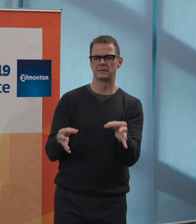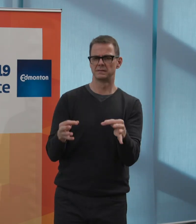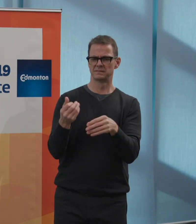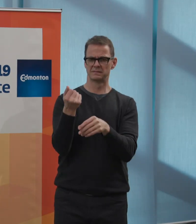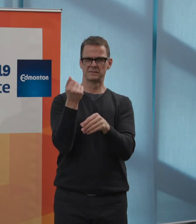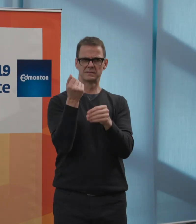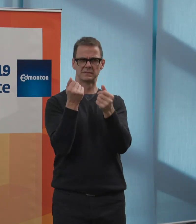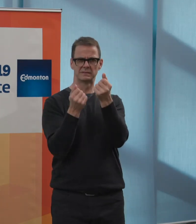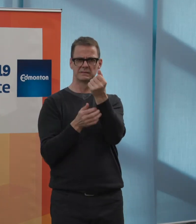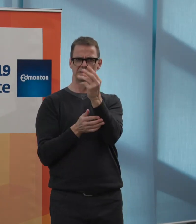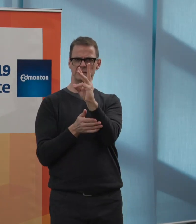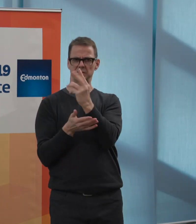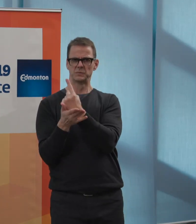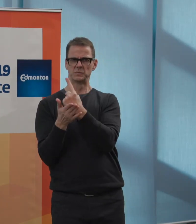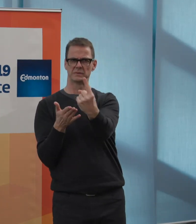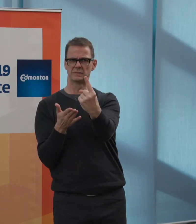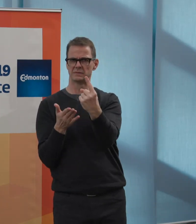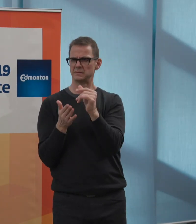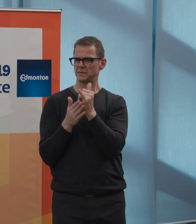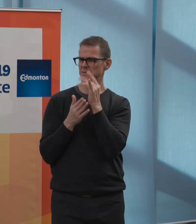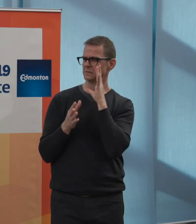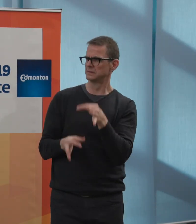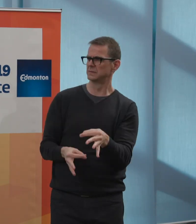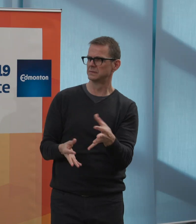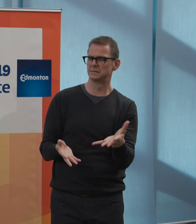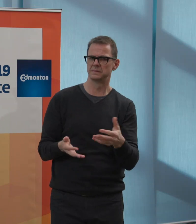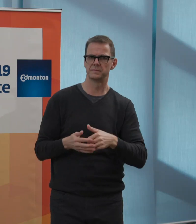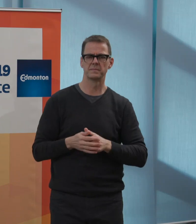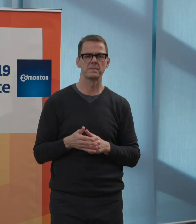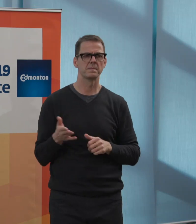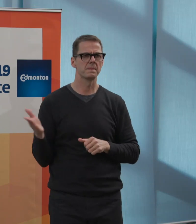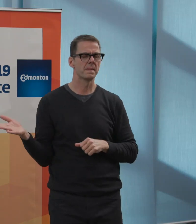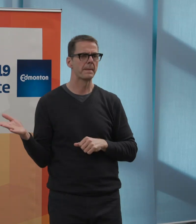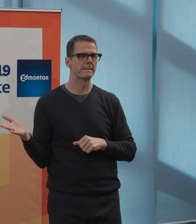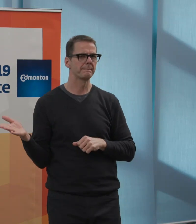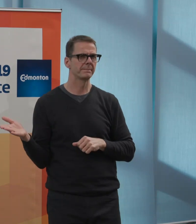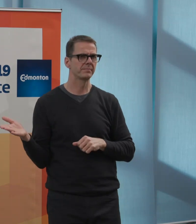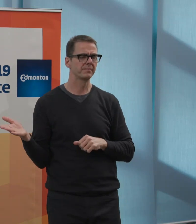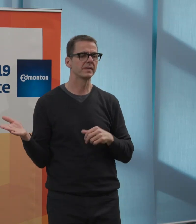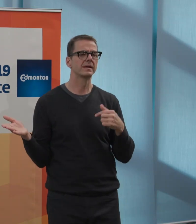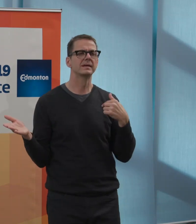been engaged with other municipalities in in the country to get an